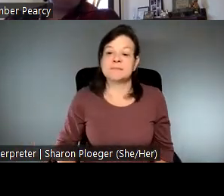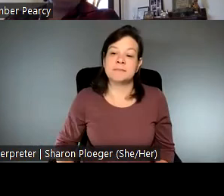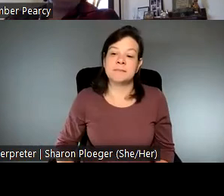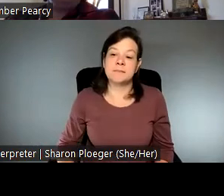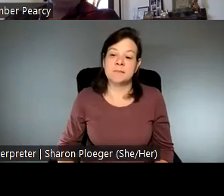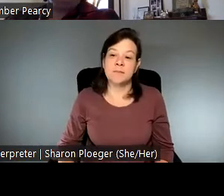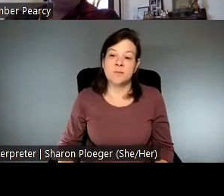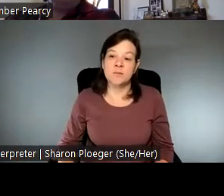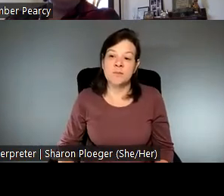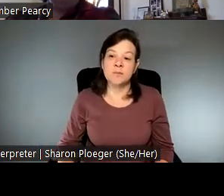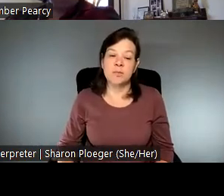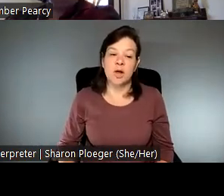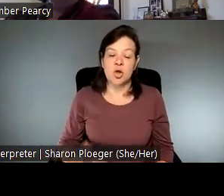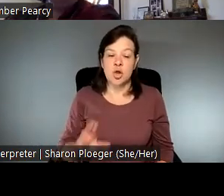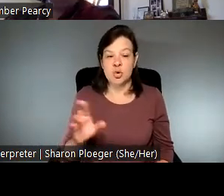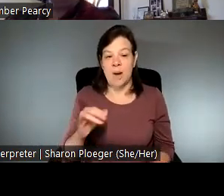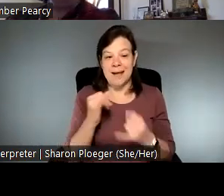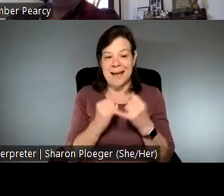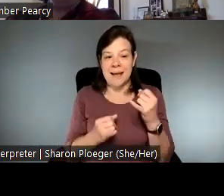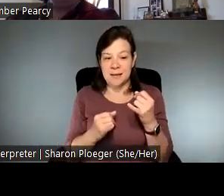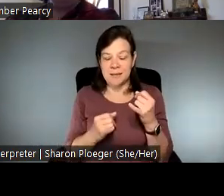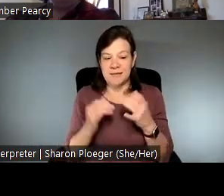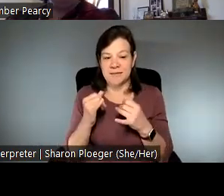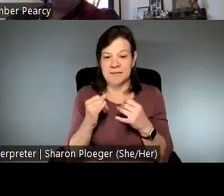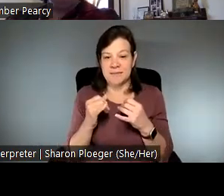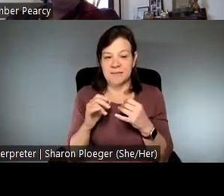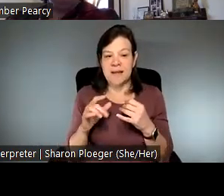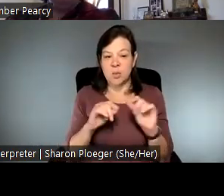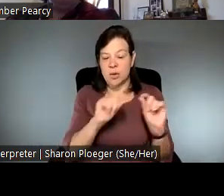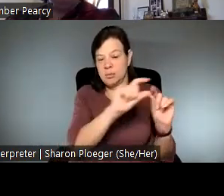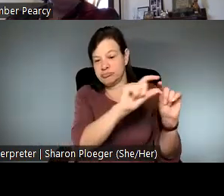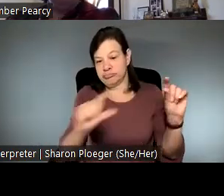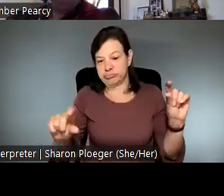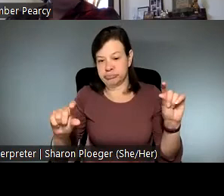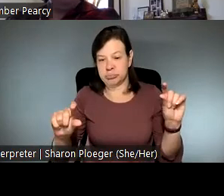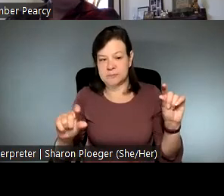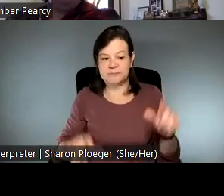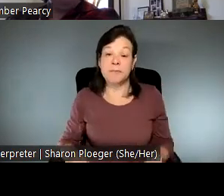the right end of the last line, it'll highlight everything. Another thing you can do,